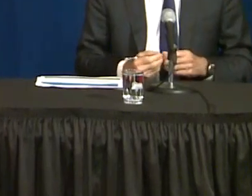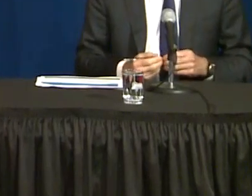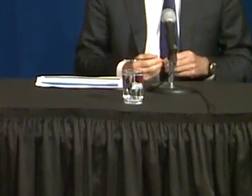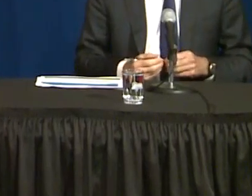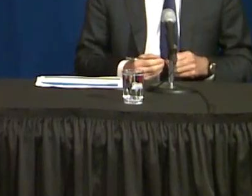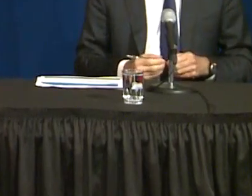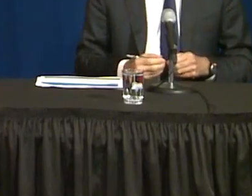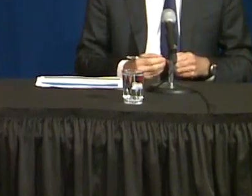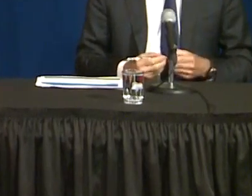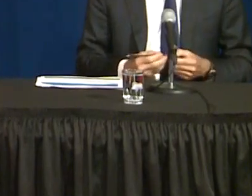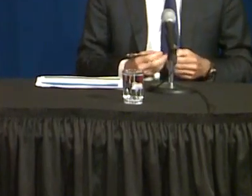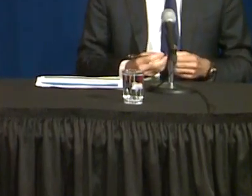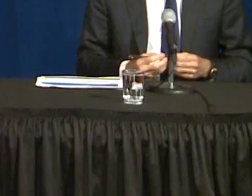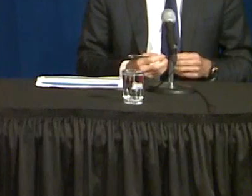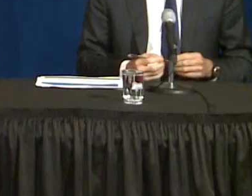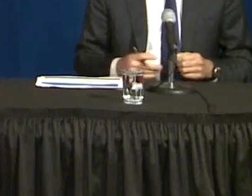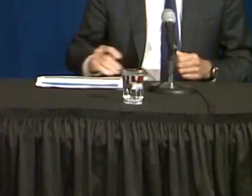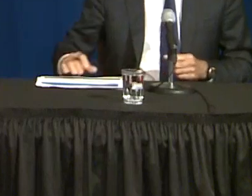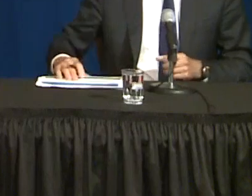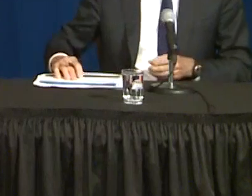Thank you for joining us today.